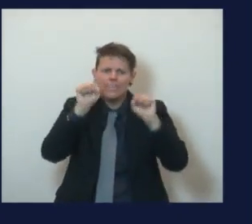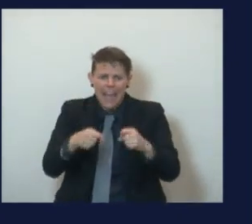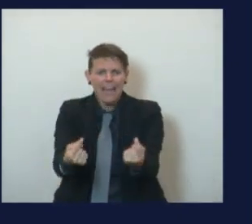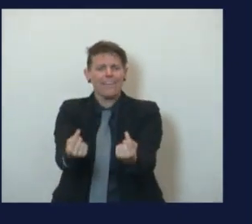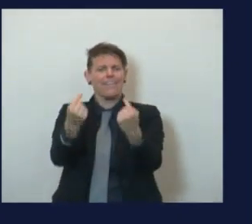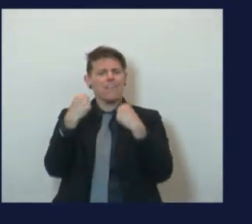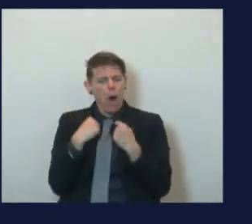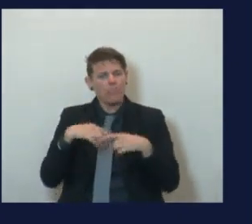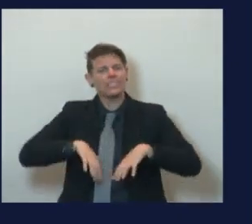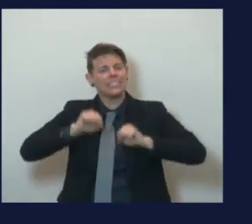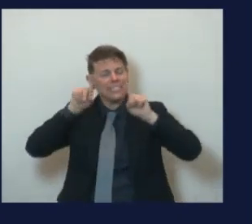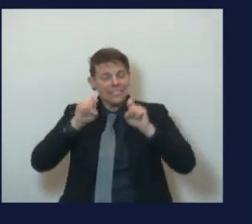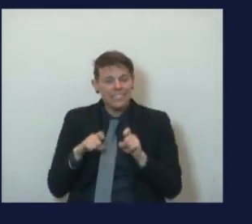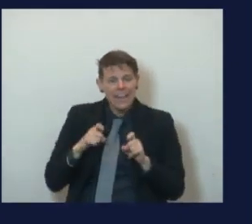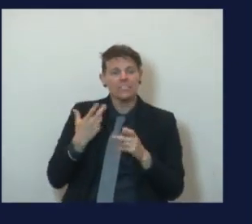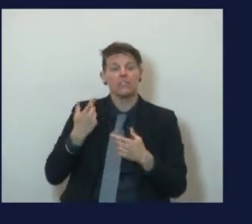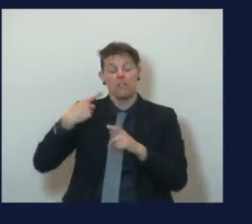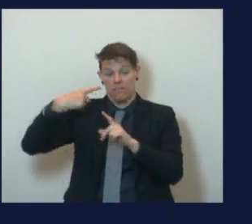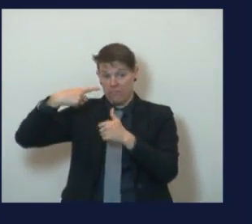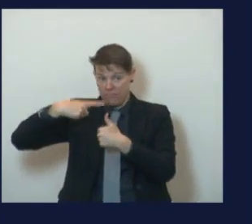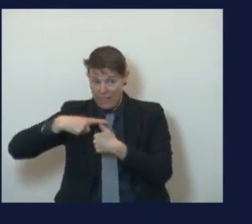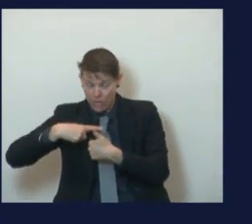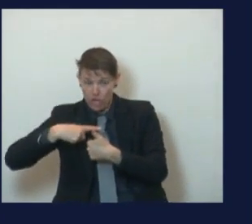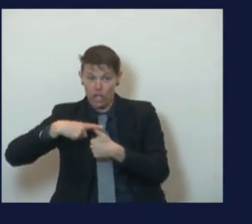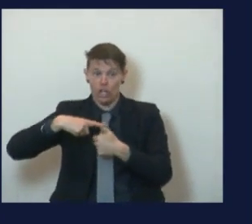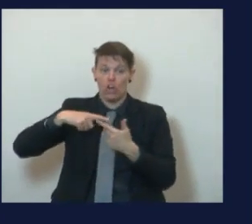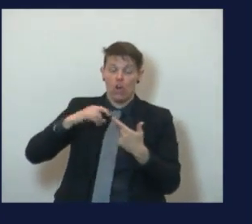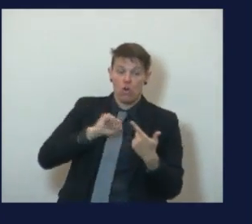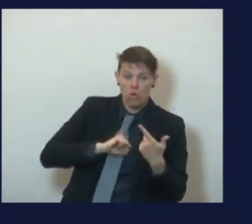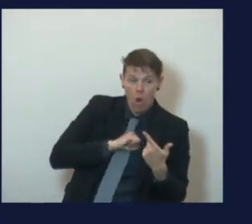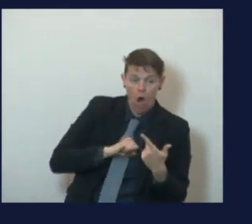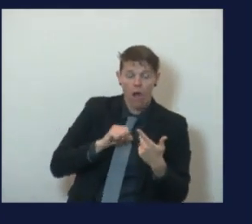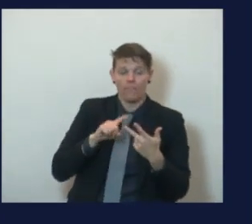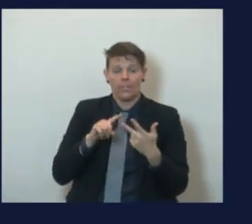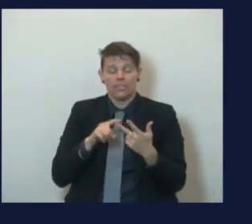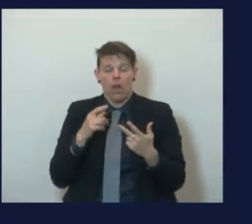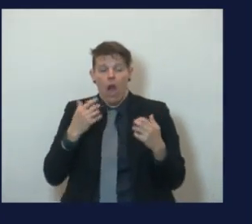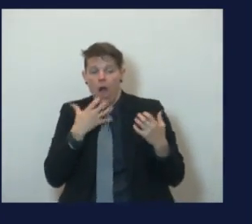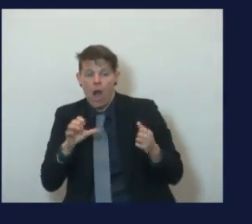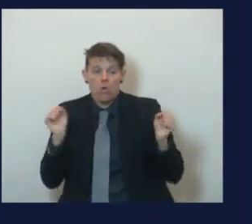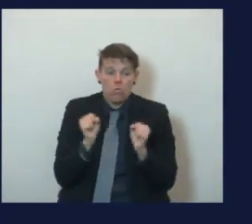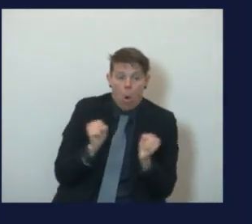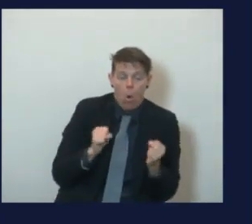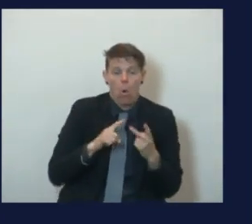ALL THE ESSENTIAL WORKERS, FIRST RESPONDERS. WE WANT YOU TO ALSO COME TO US.